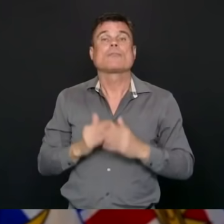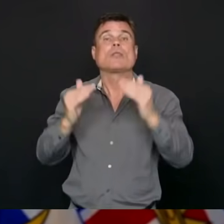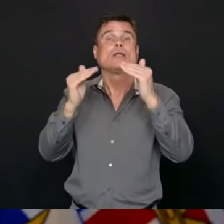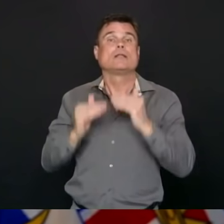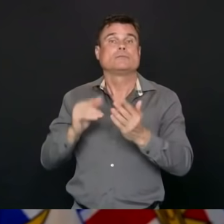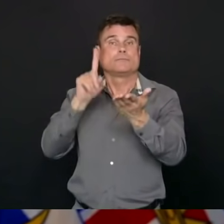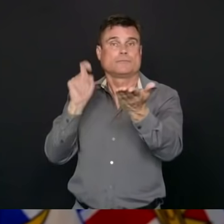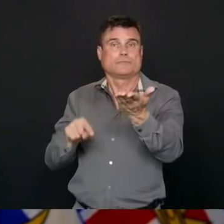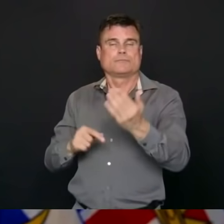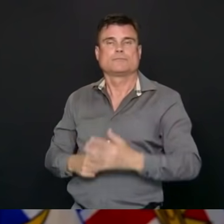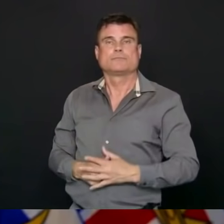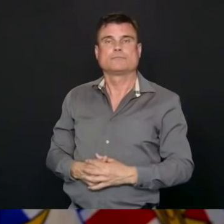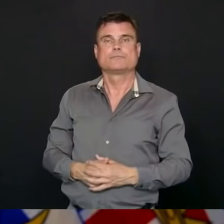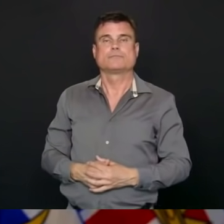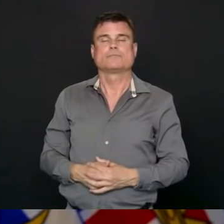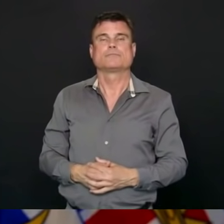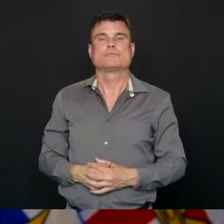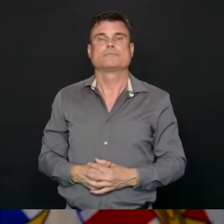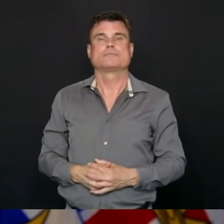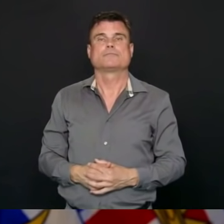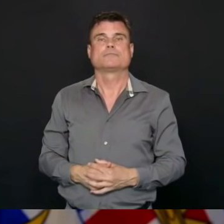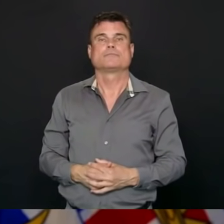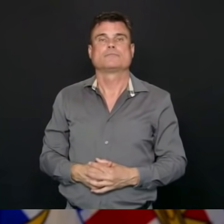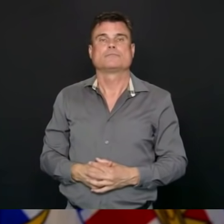if it is up to industry